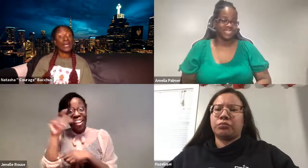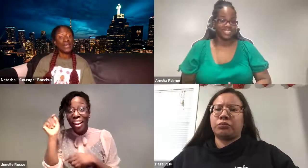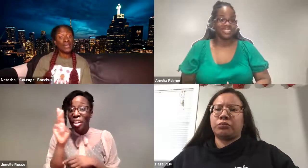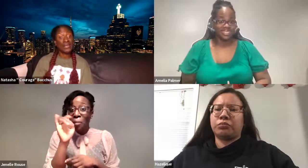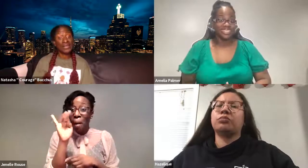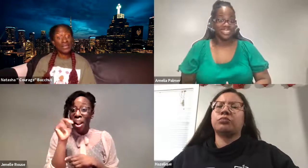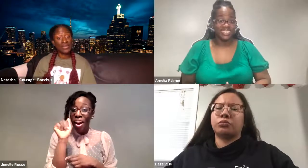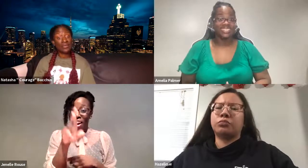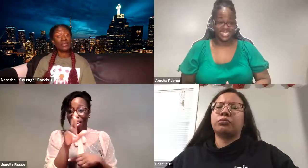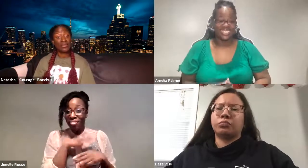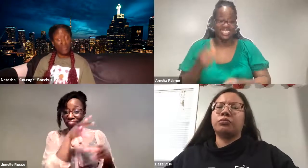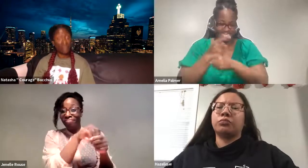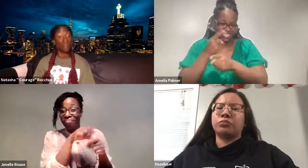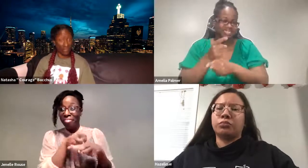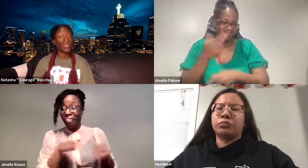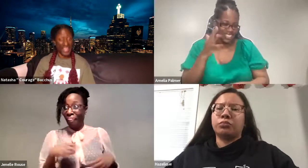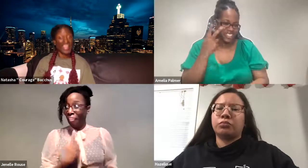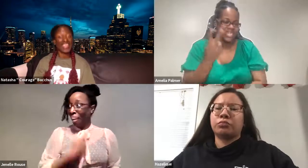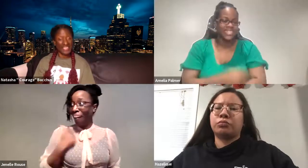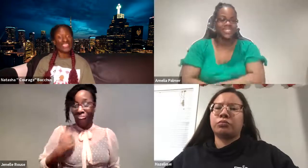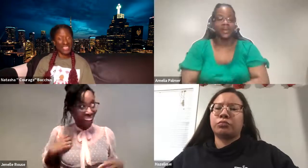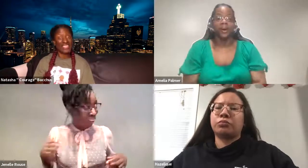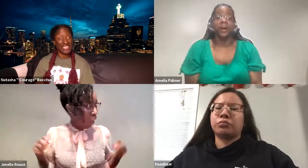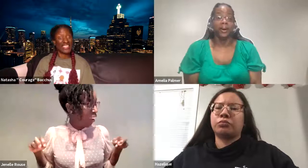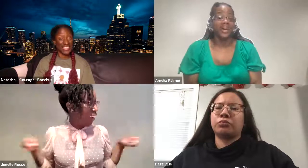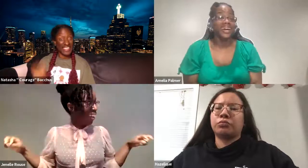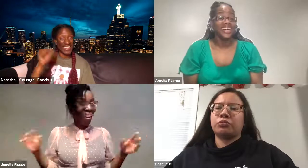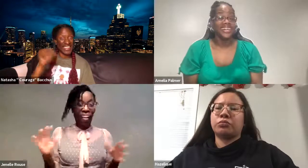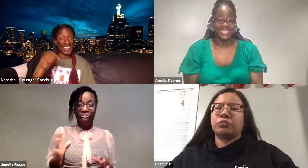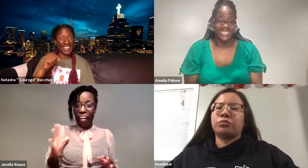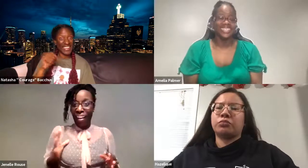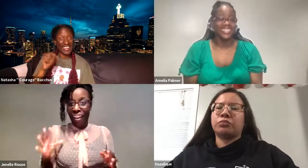a while ago at gallaudet university, it was a very popular panel. i was like oh